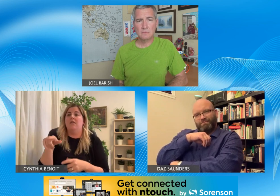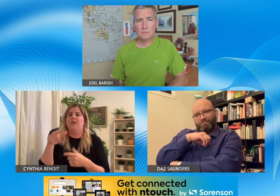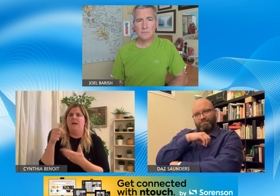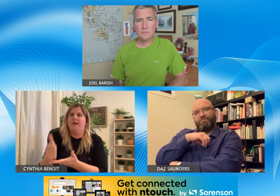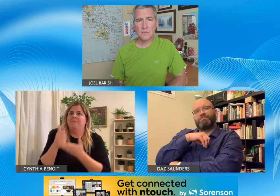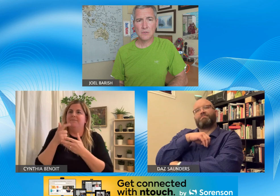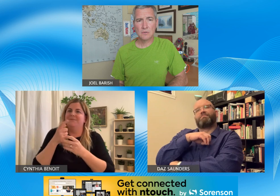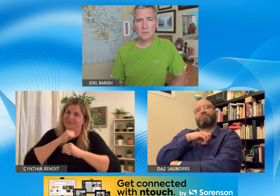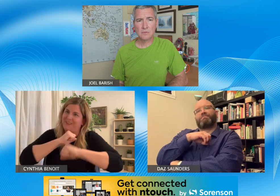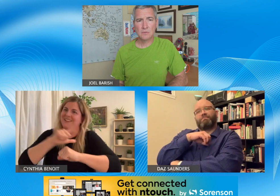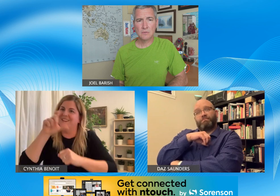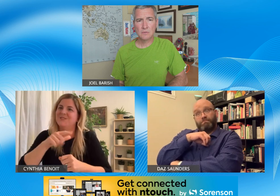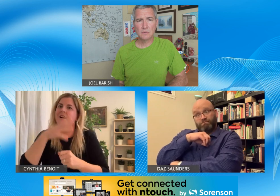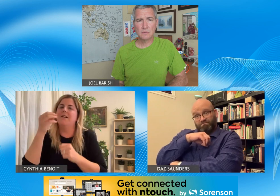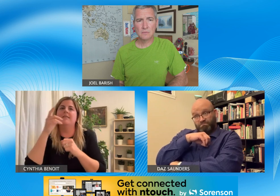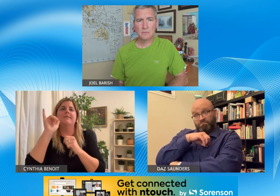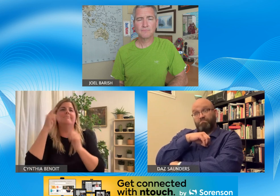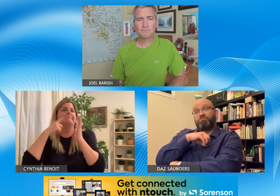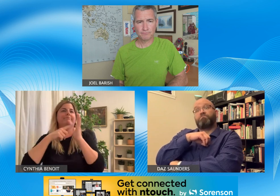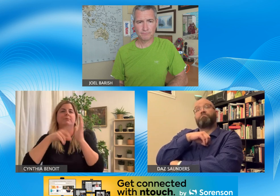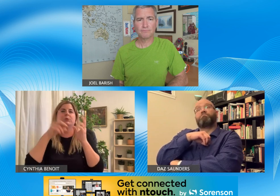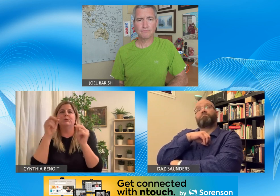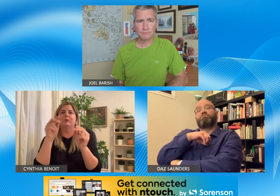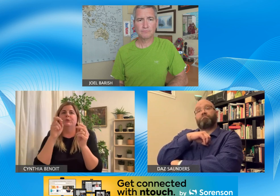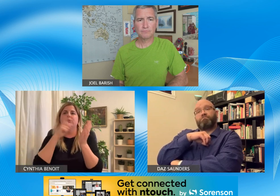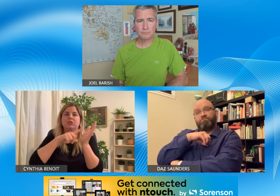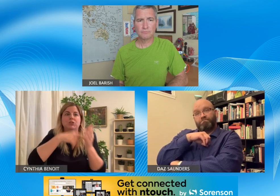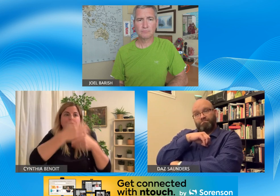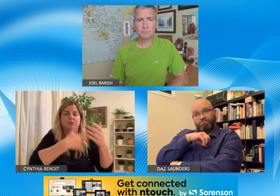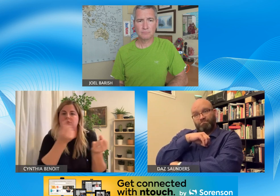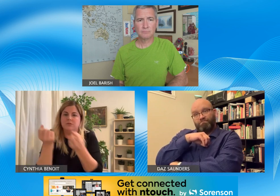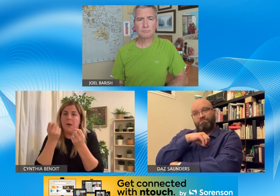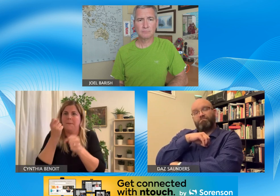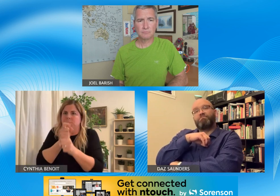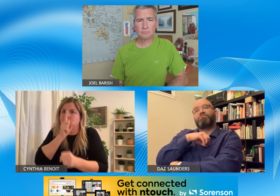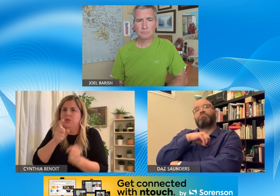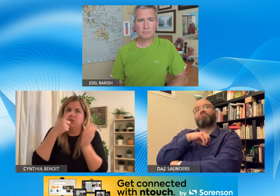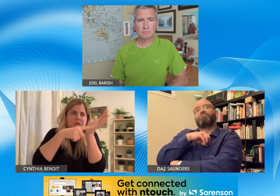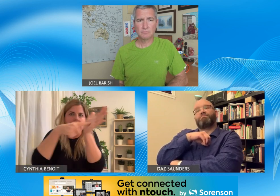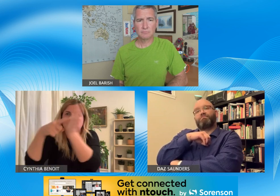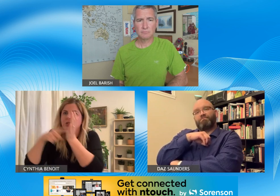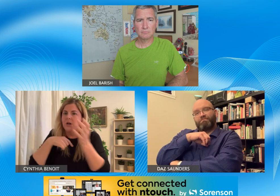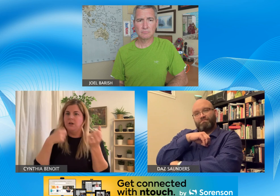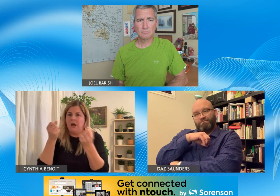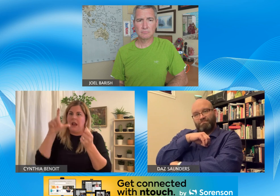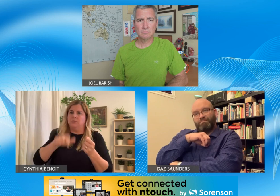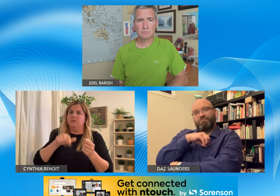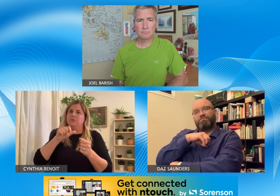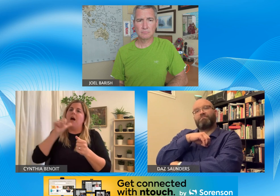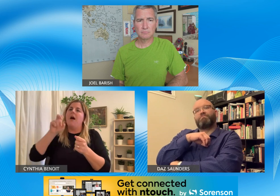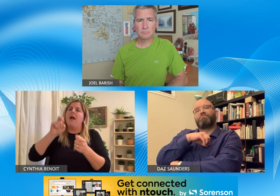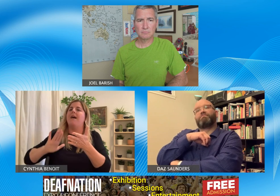That truly helps protect LSQ and also, when doing research, to verify and